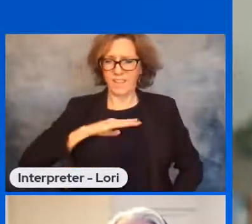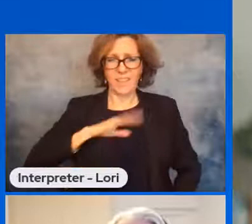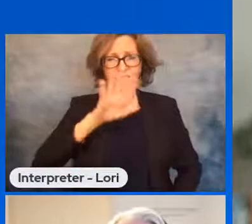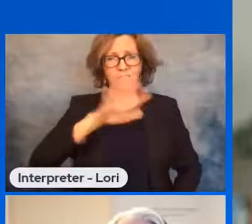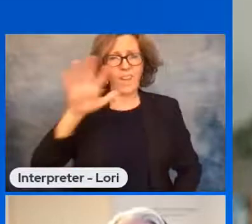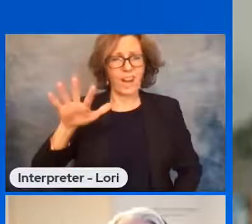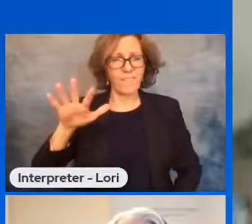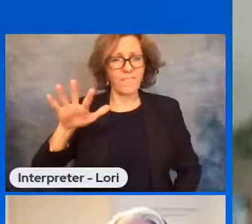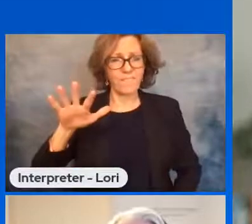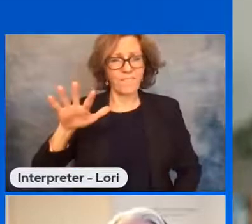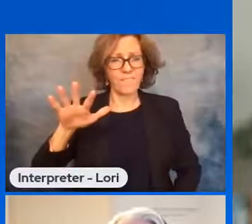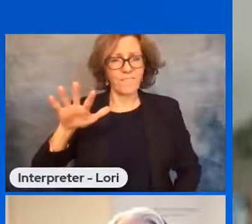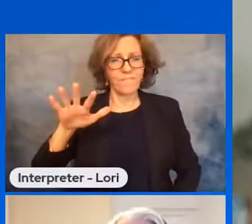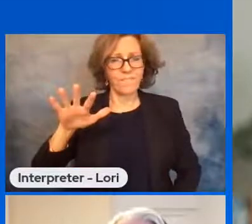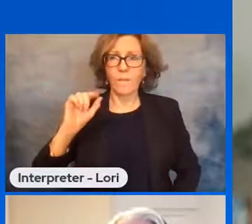And for the first time in my life--